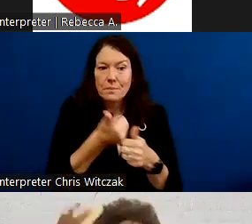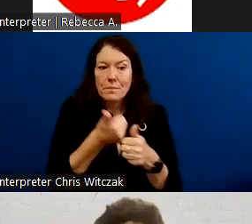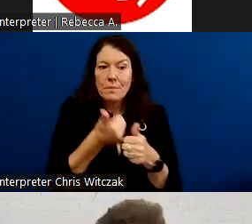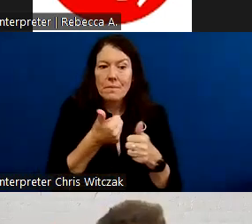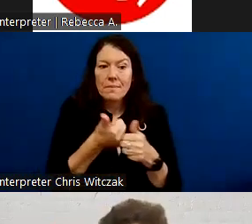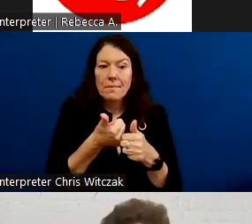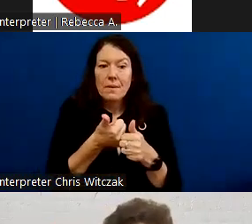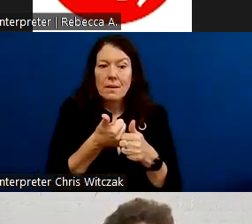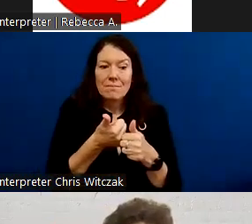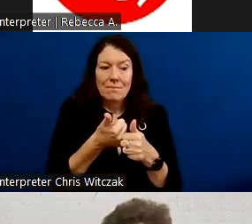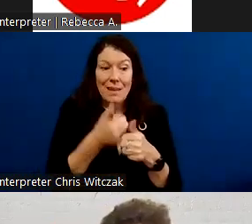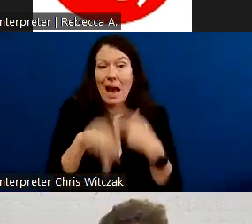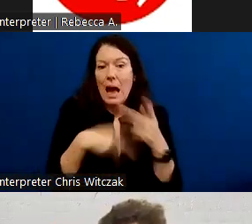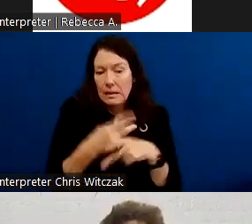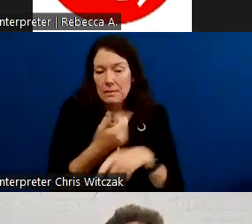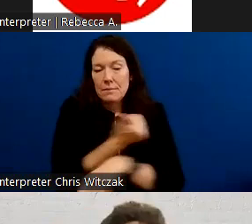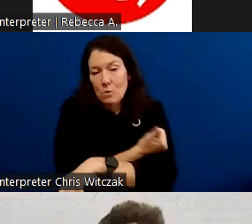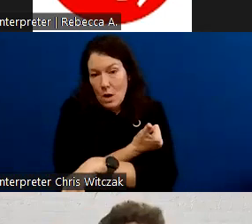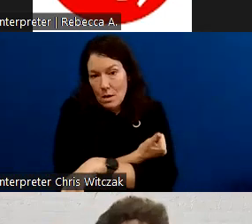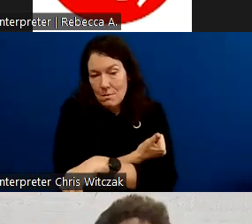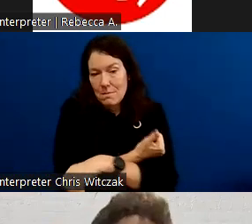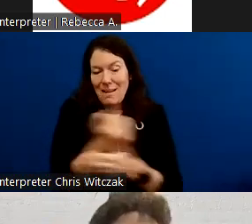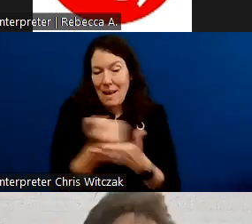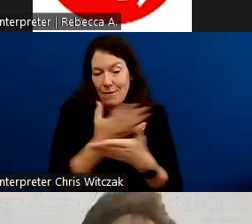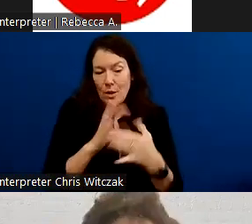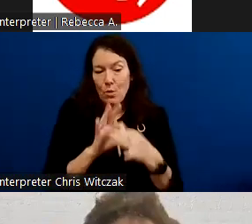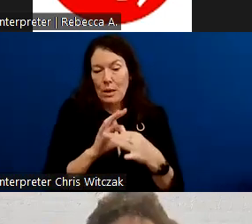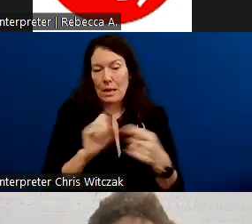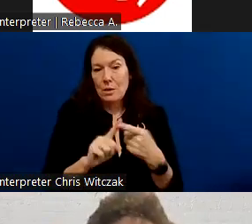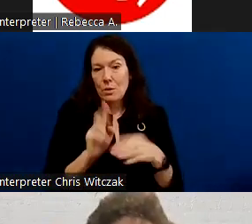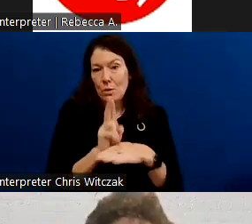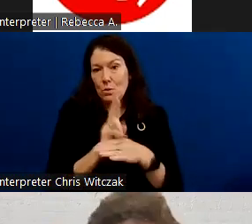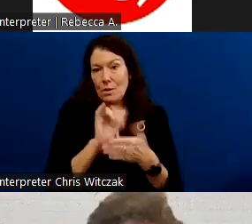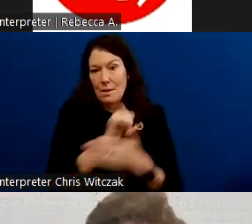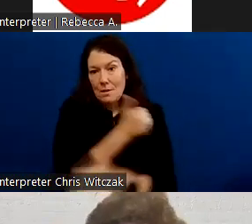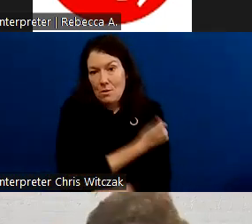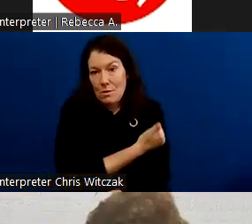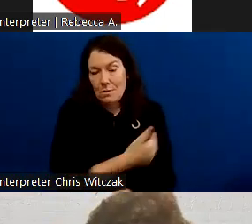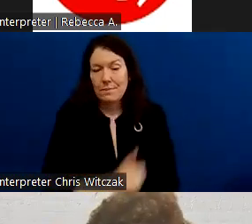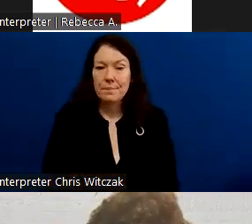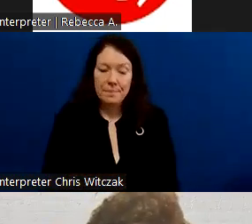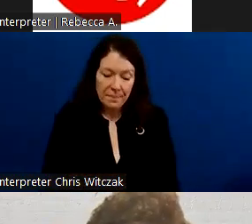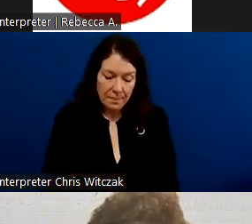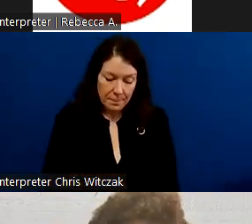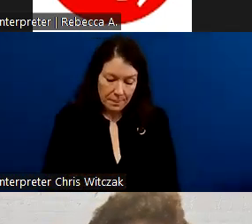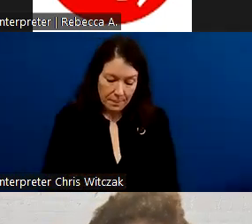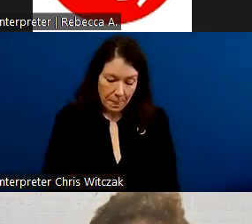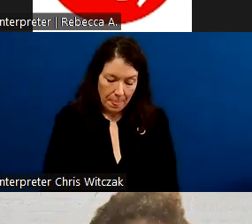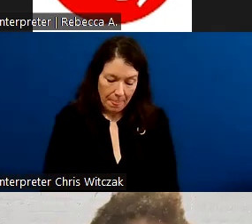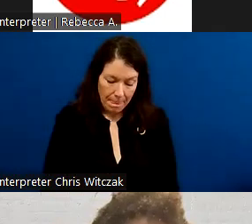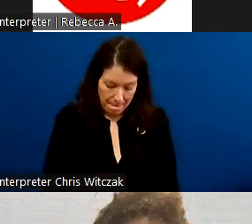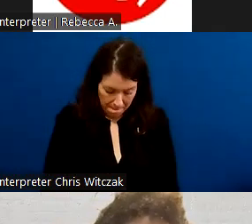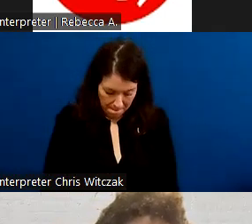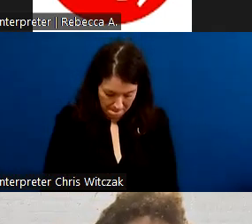in those things directly related to using that substance.